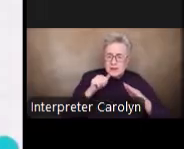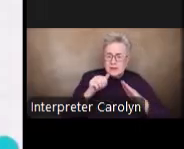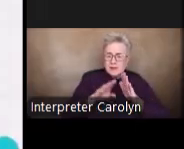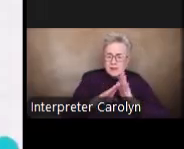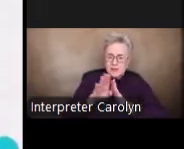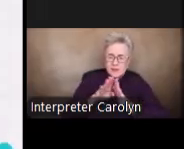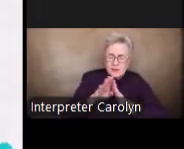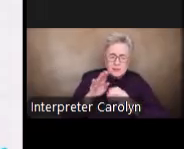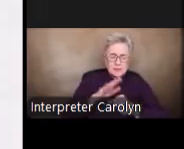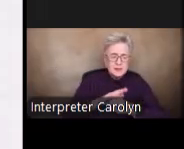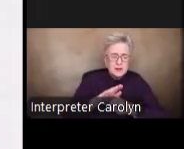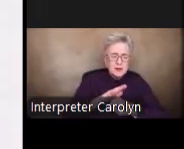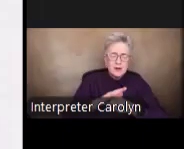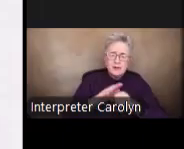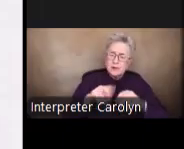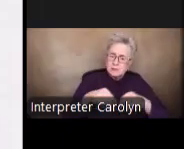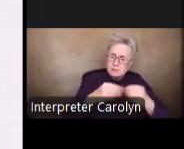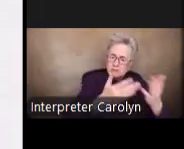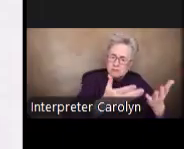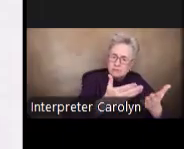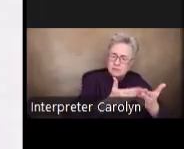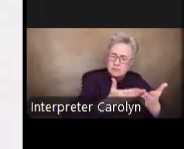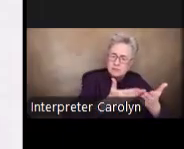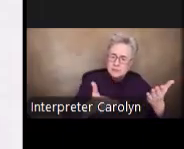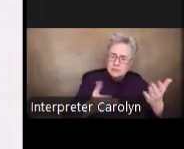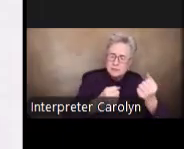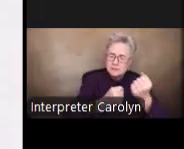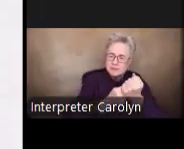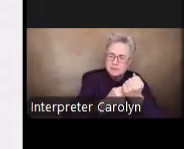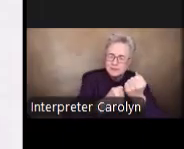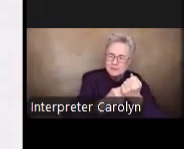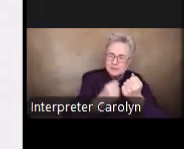families to resources, bringing in those Specialist Contractors when needed,